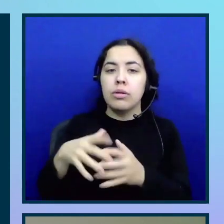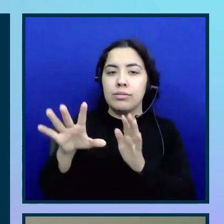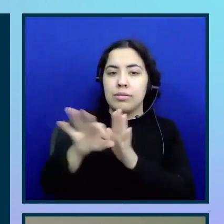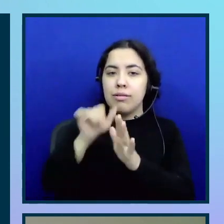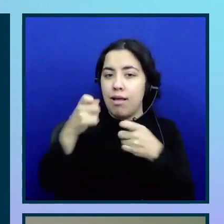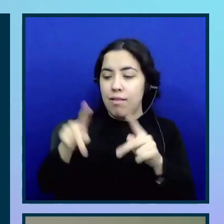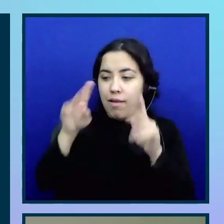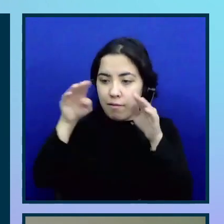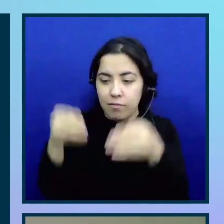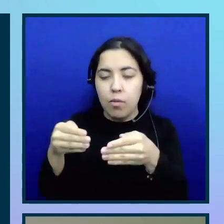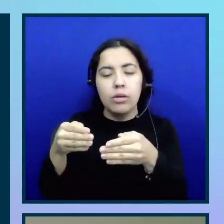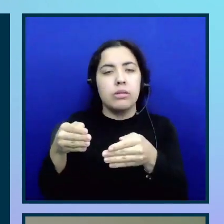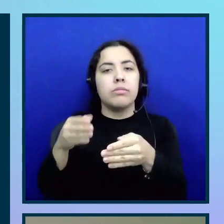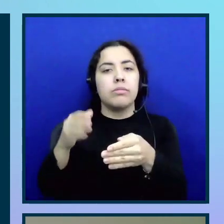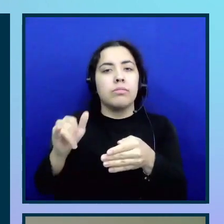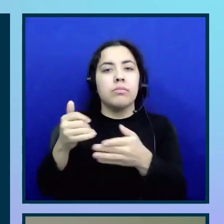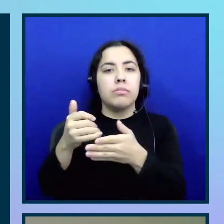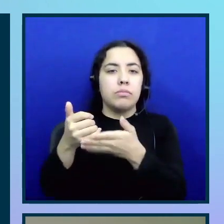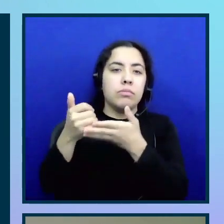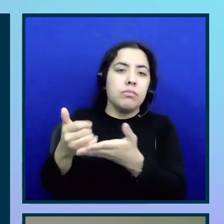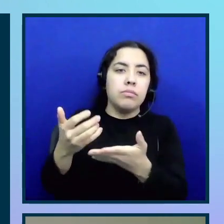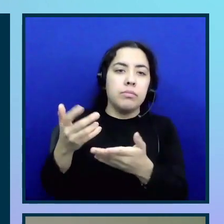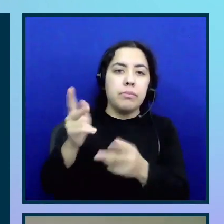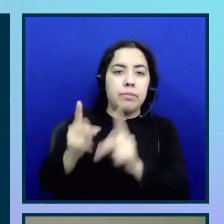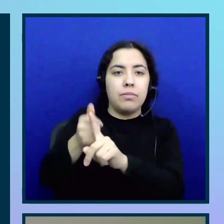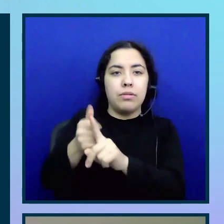And selection not following focus was a correct assumption.